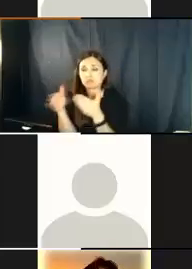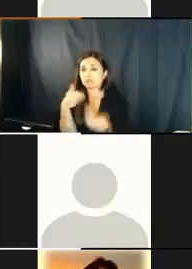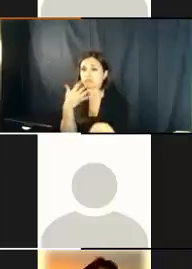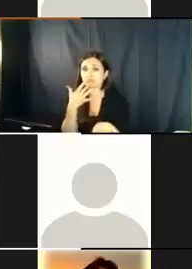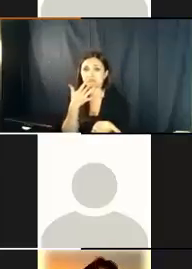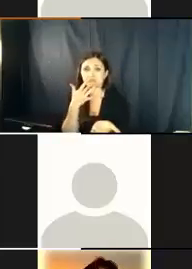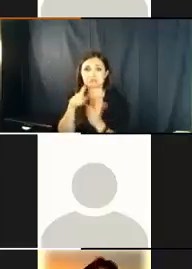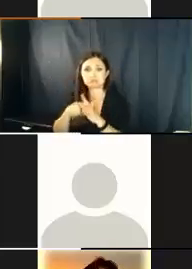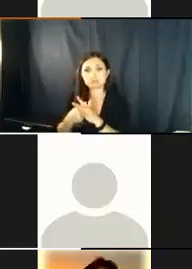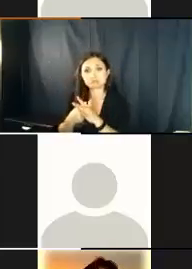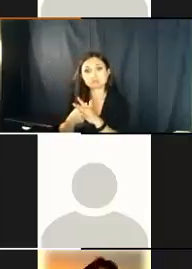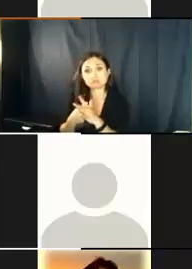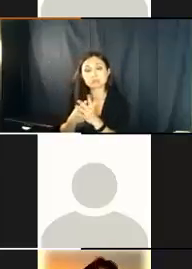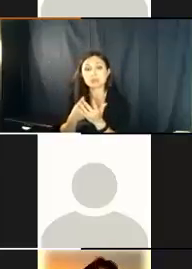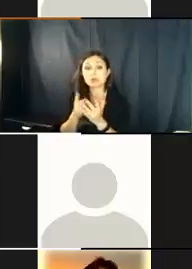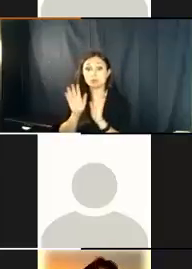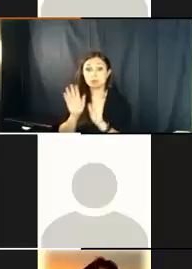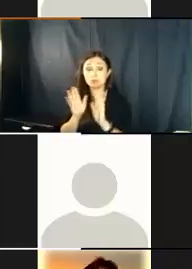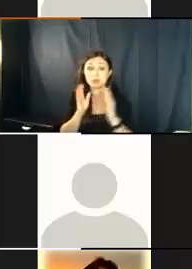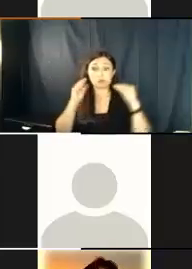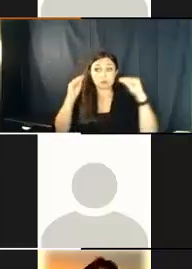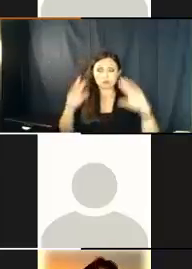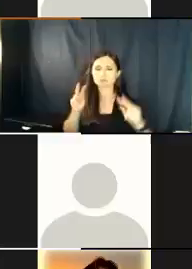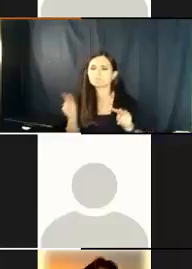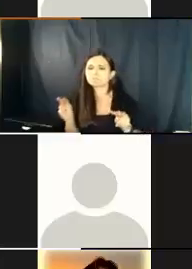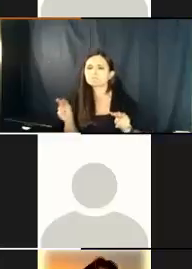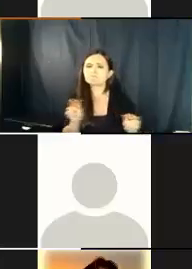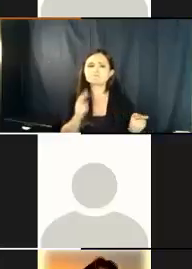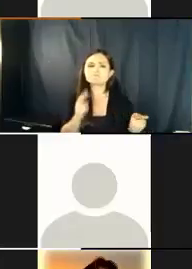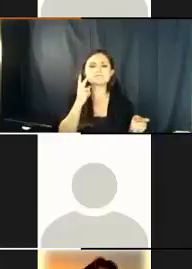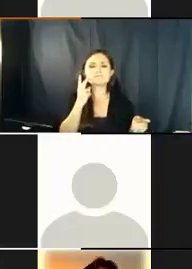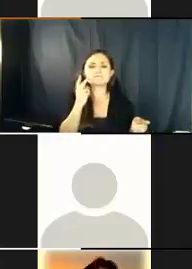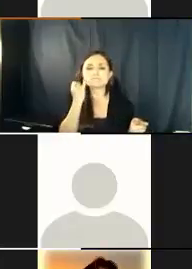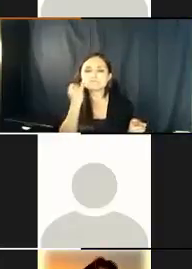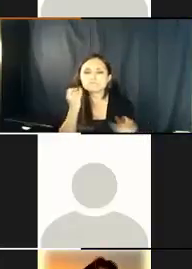But our instructors will look and see and if a student hasn't turned in any assignments